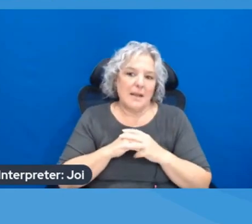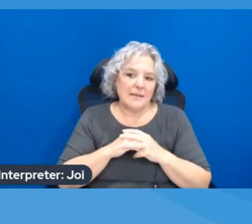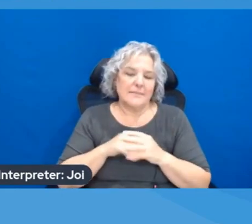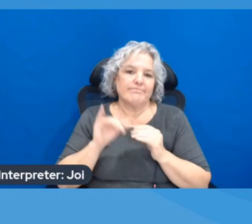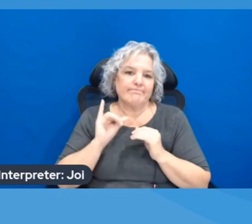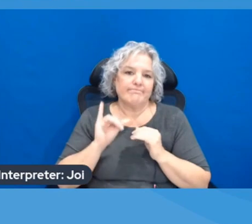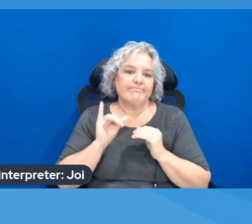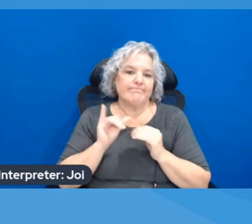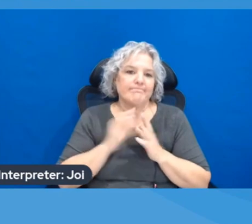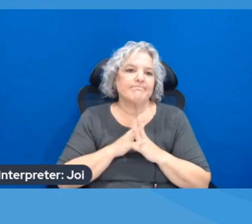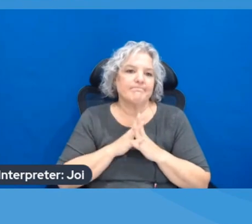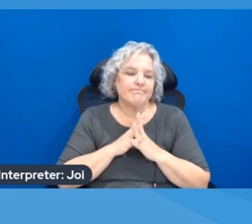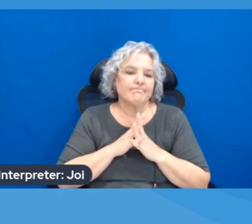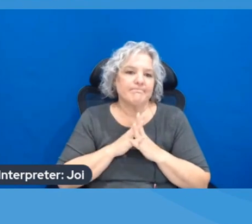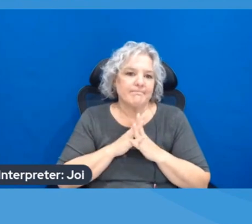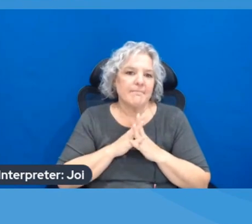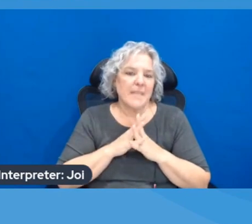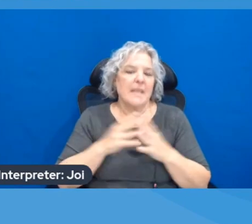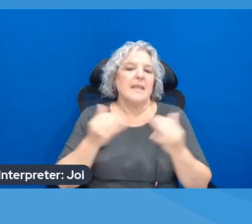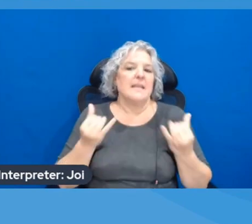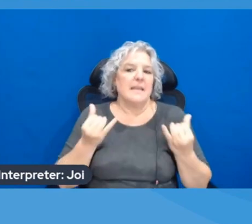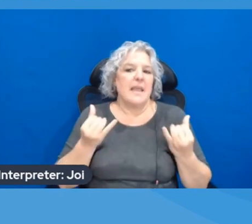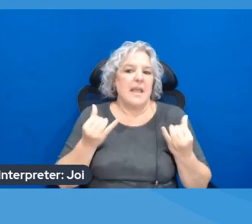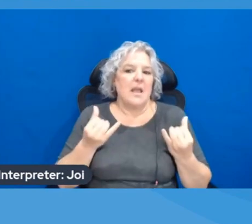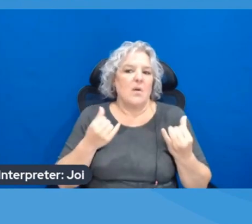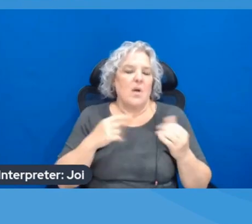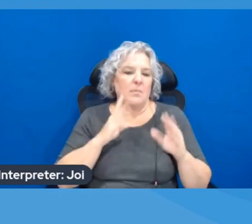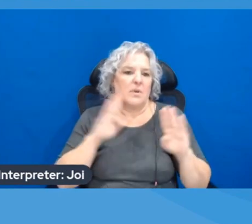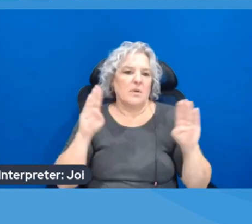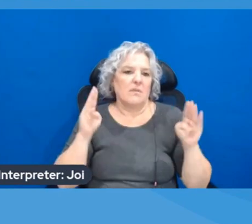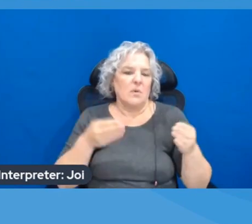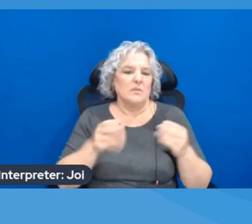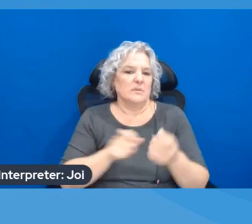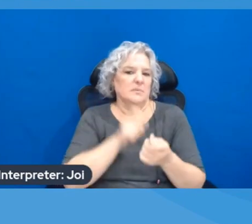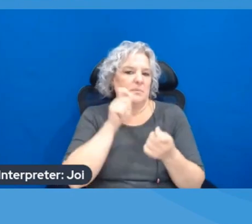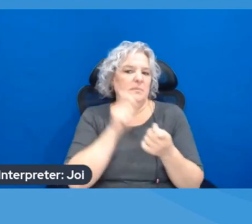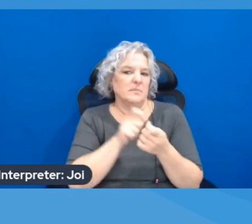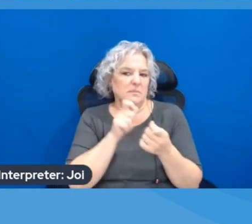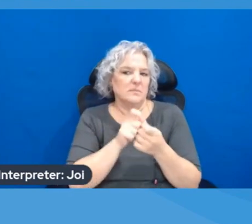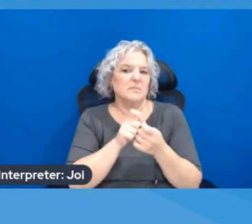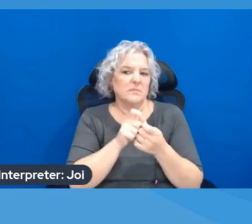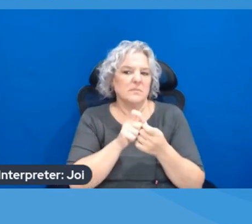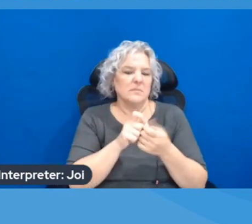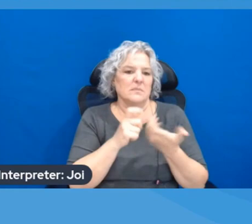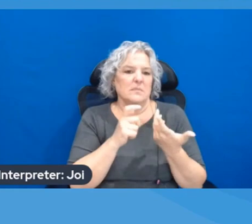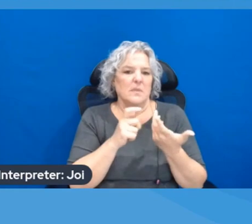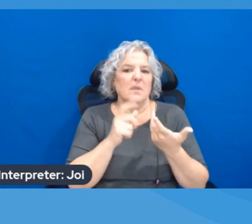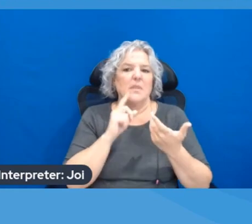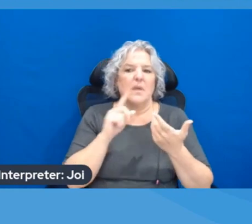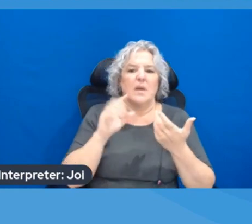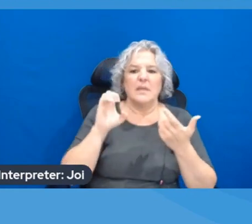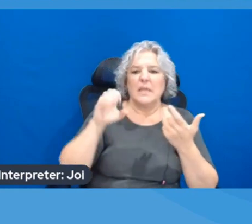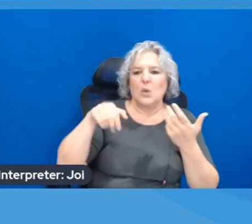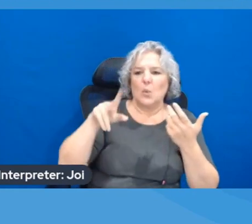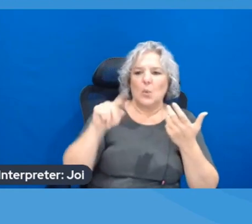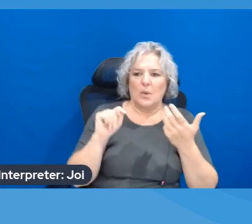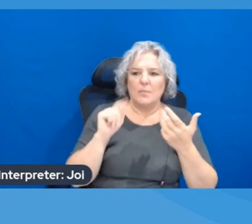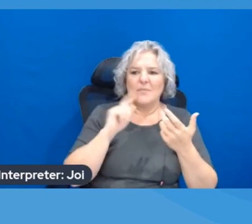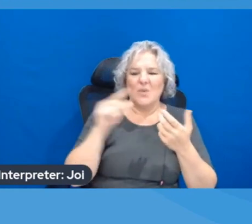So for this question I will respond specifically from our project at EQuIPD at UNC-Greensboro.